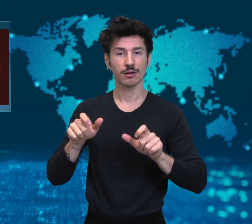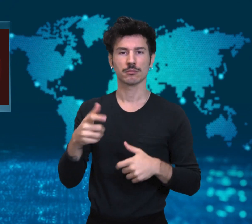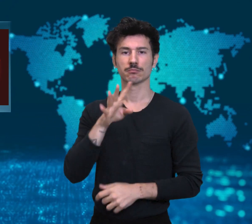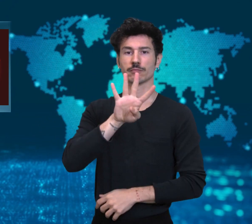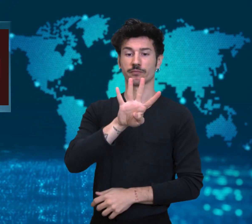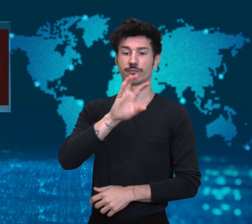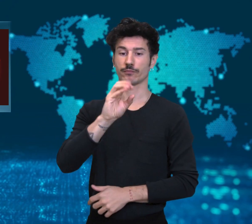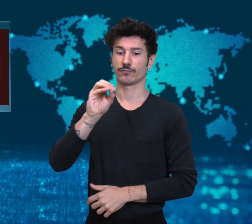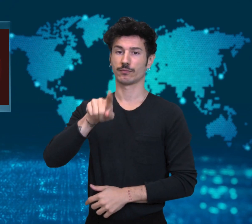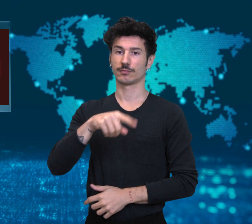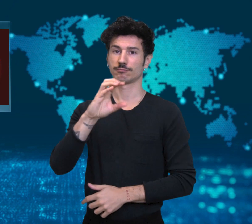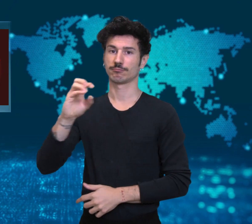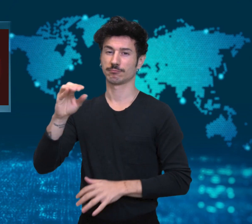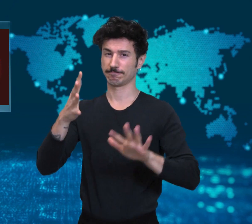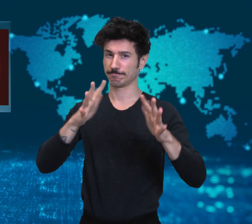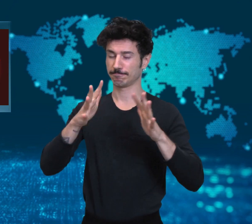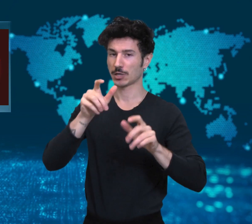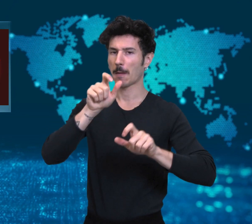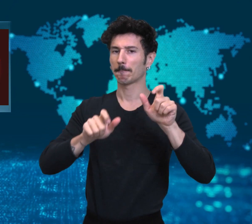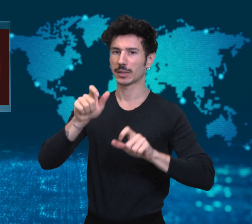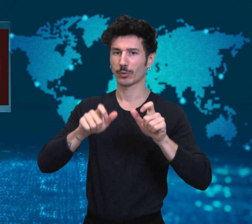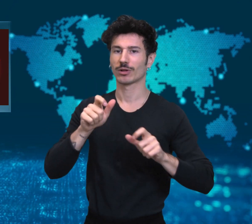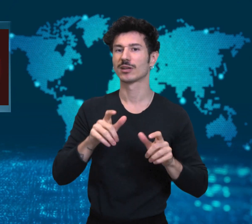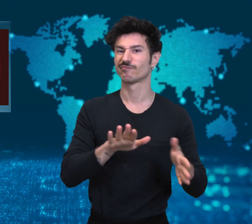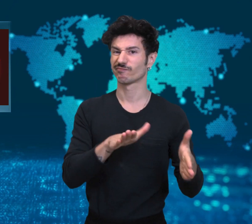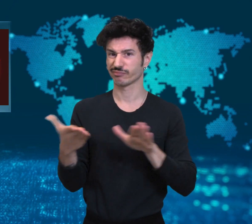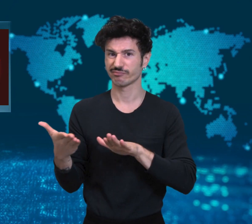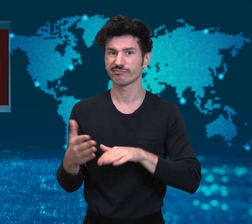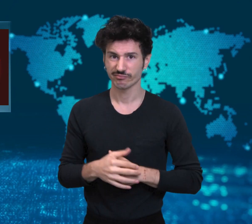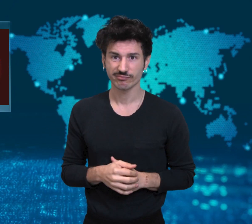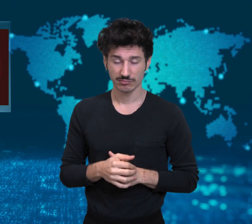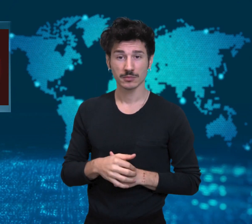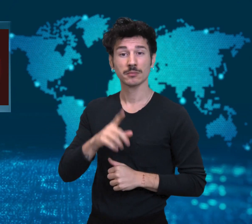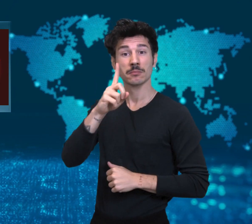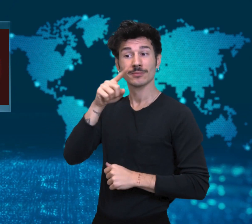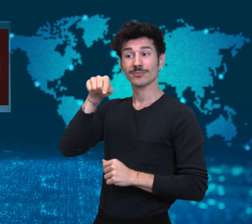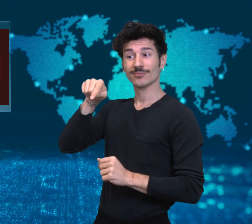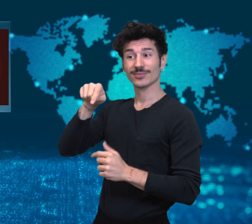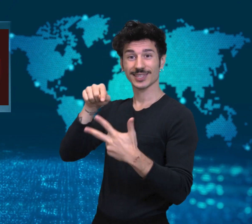so this discovery may save thousands of lives.